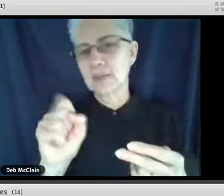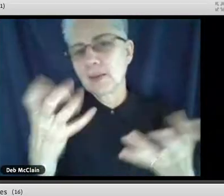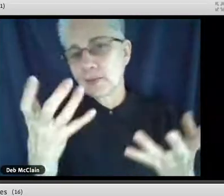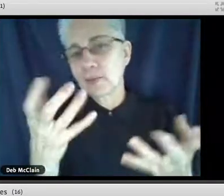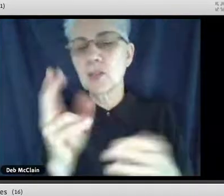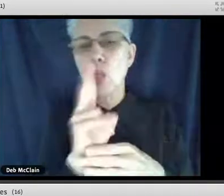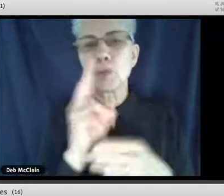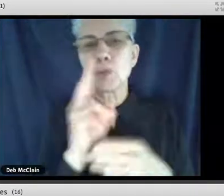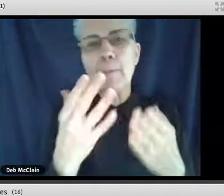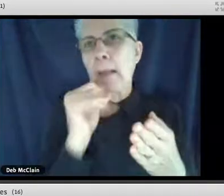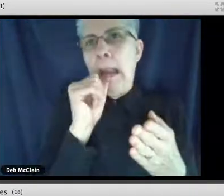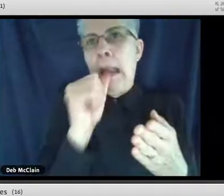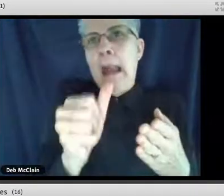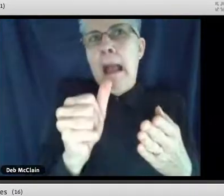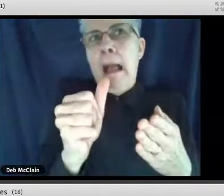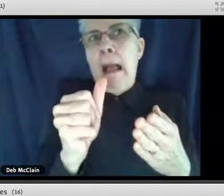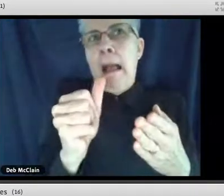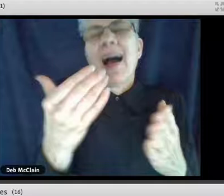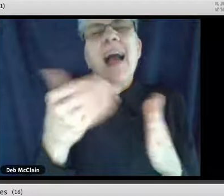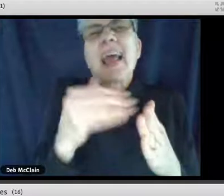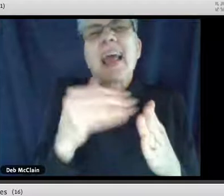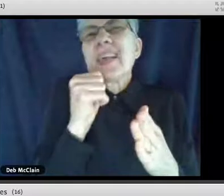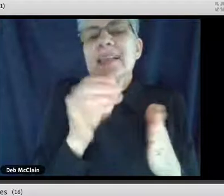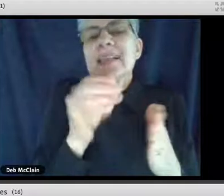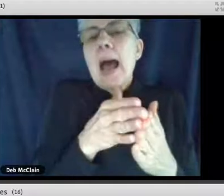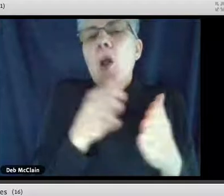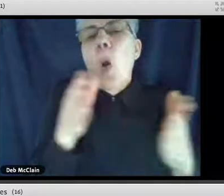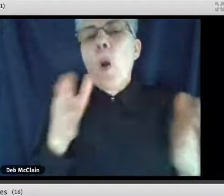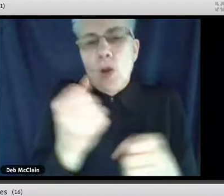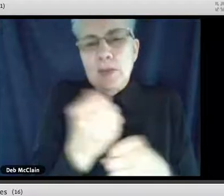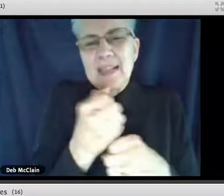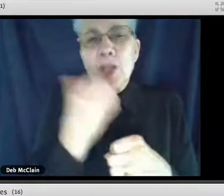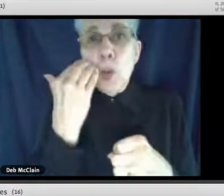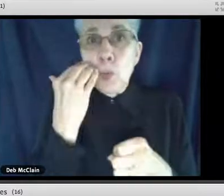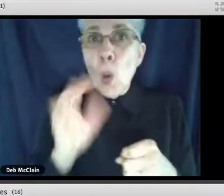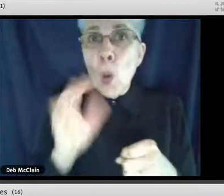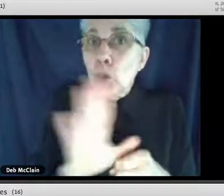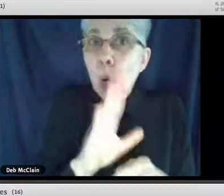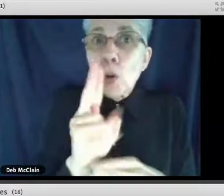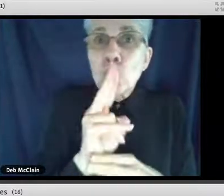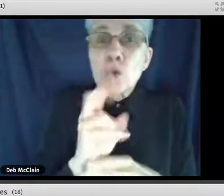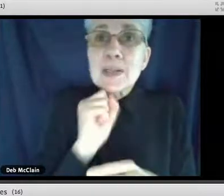Maybe not, and again, this isn't overall statistic. If you know your users are seniors, if you know